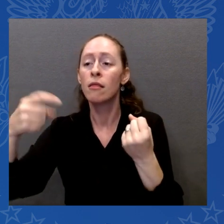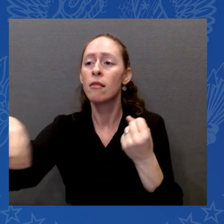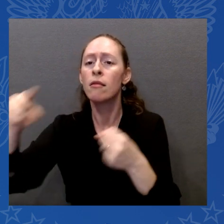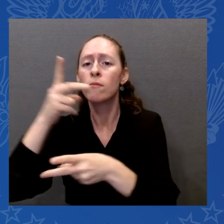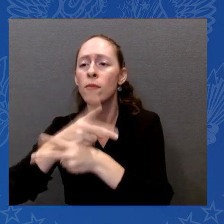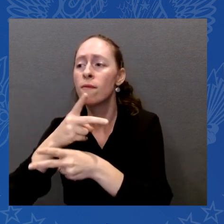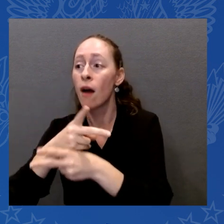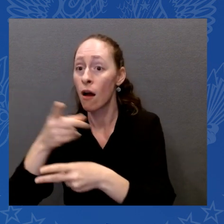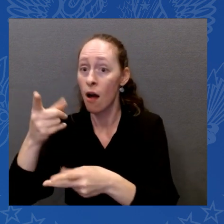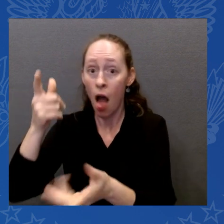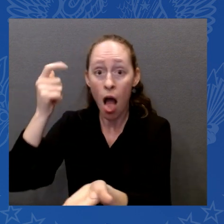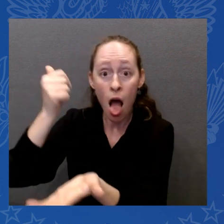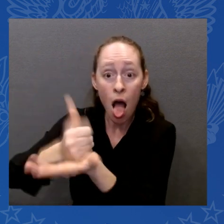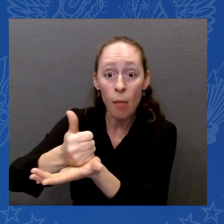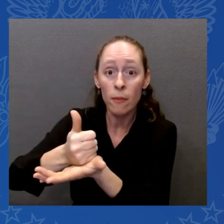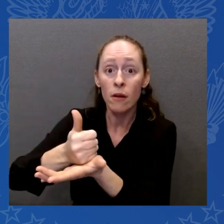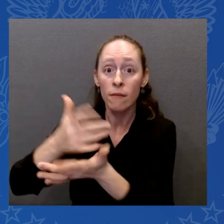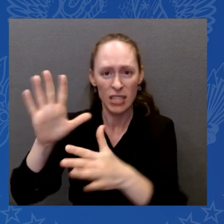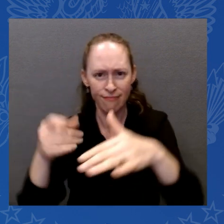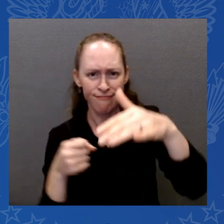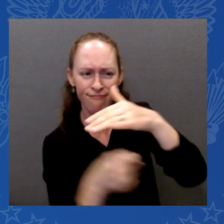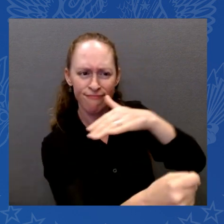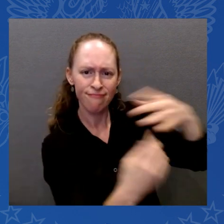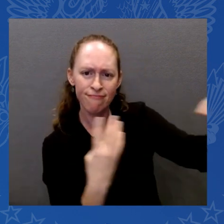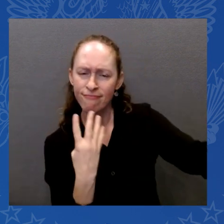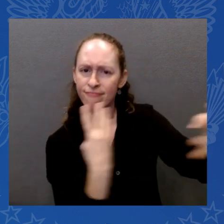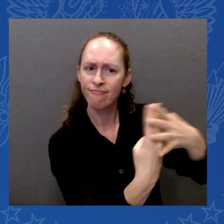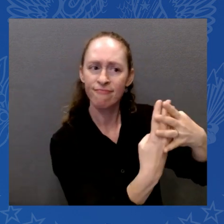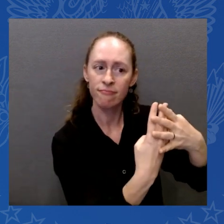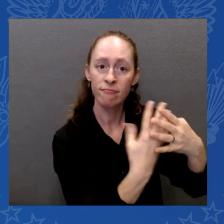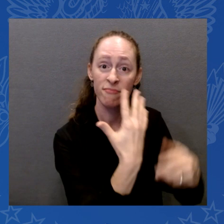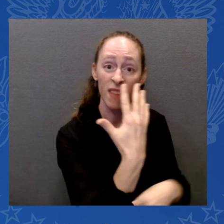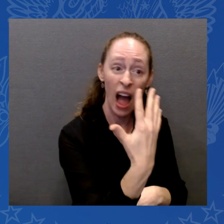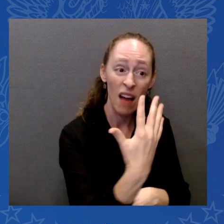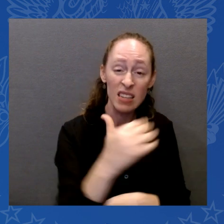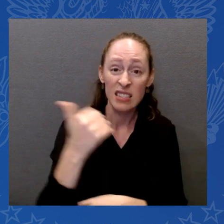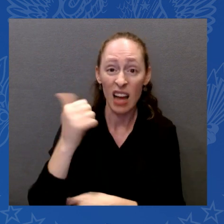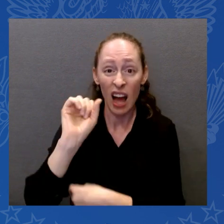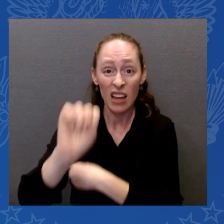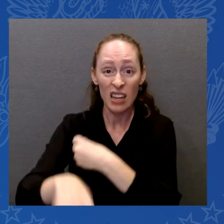These laws have been written and passed, many of them, when women were deprived, like I said,